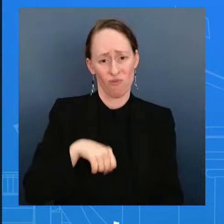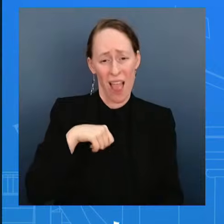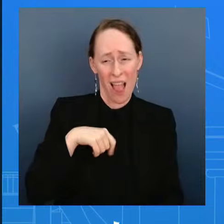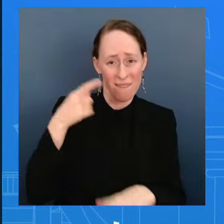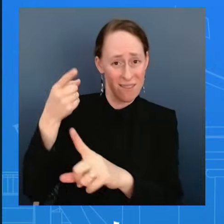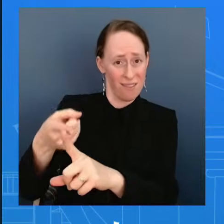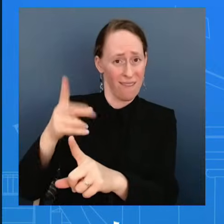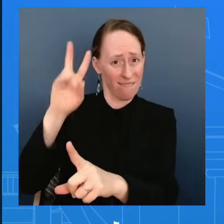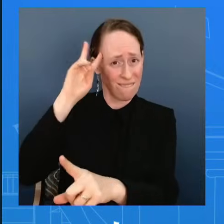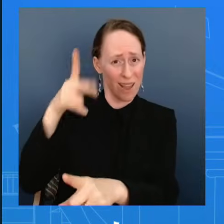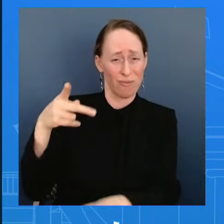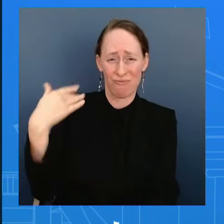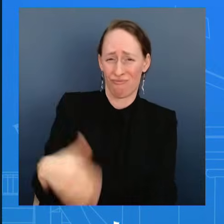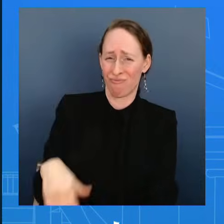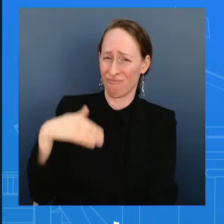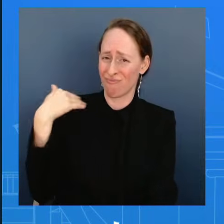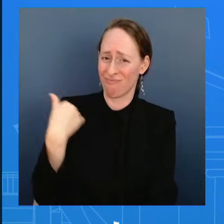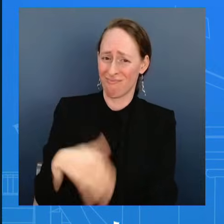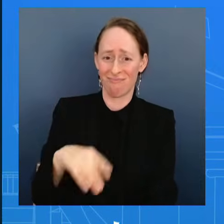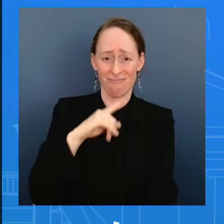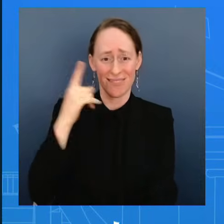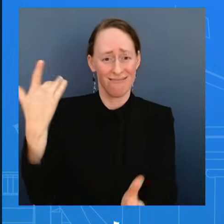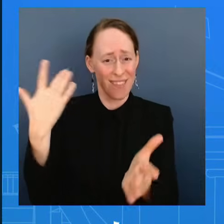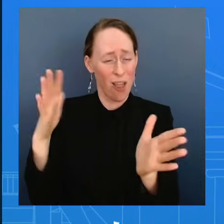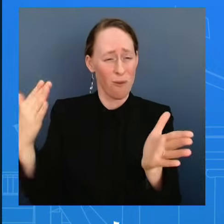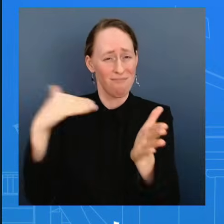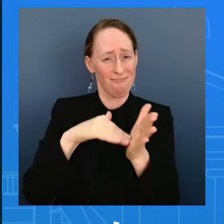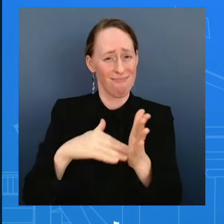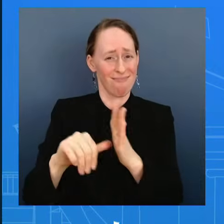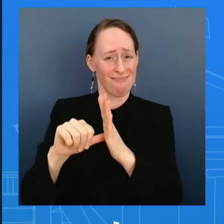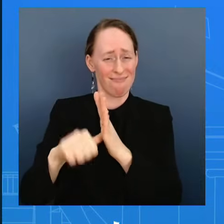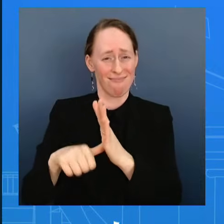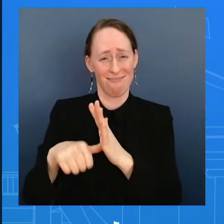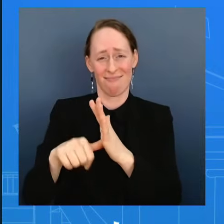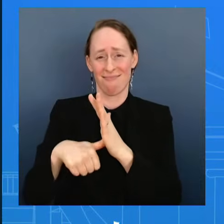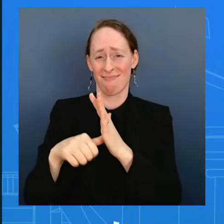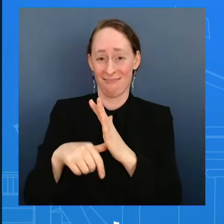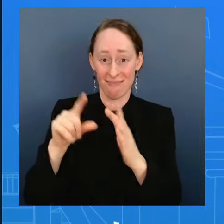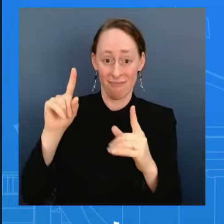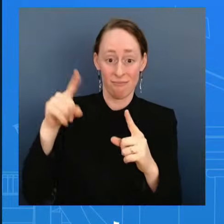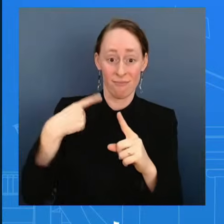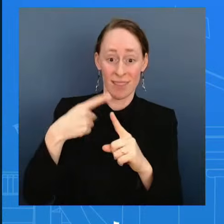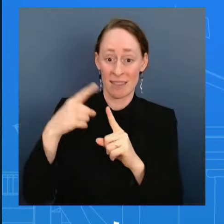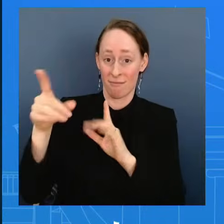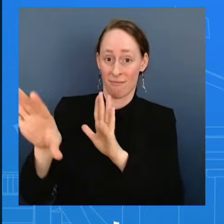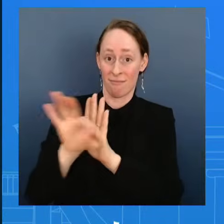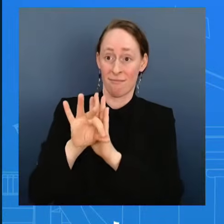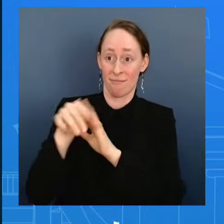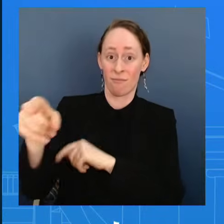and this sort of moment triggered a shift to the jobs numbers and unemployment being more significant.